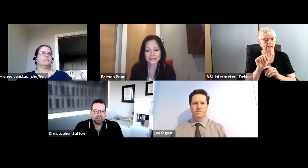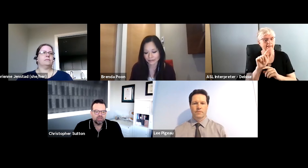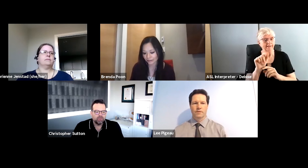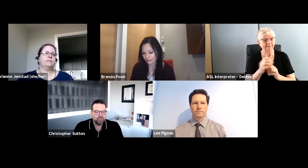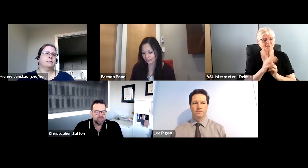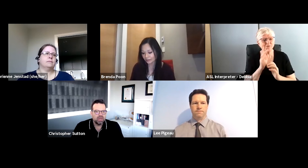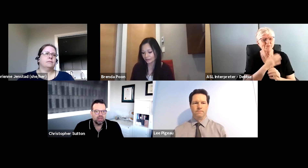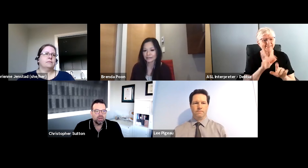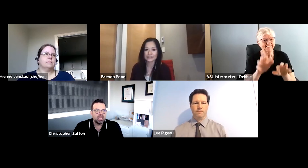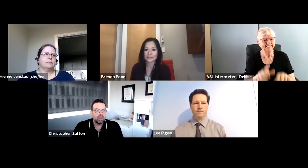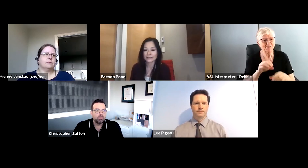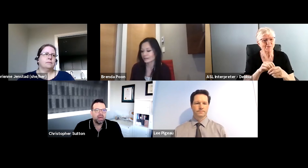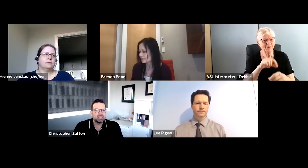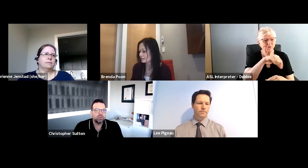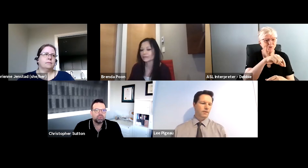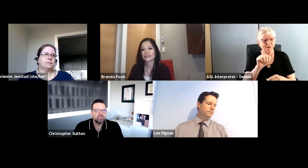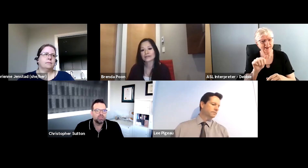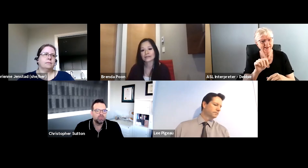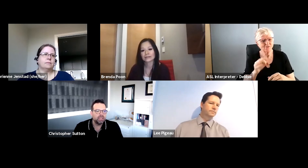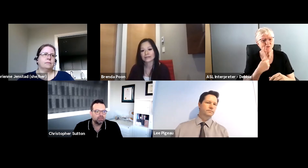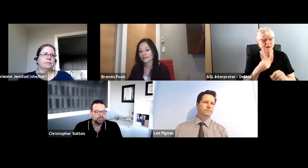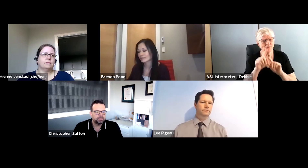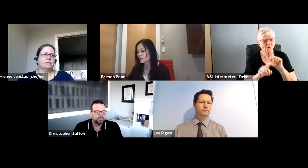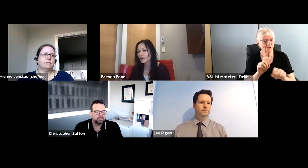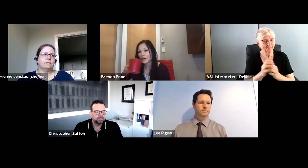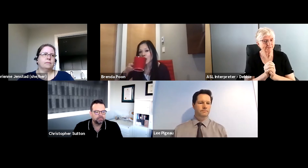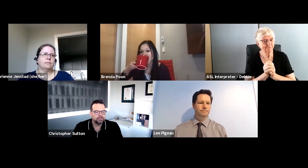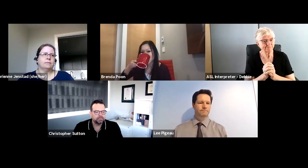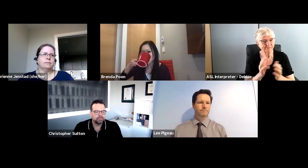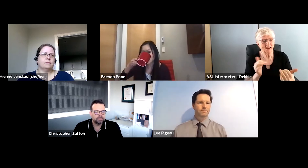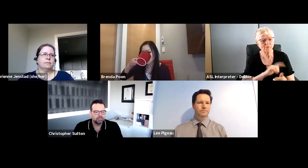TODAY, SO IF YOU CAN PUT THOSE QUESTIONS IN THE Q